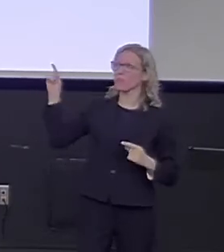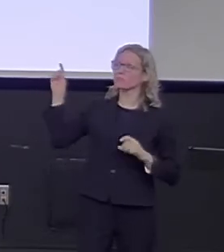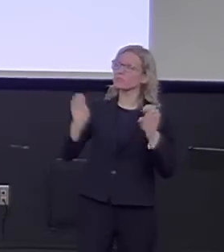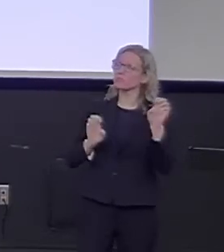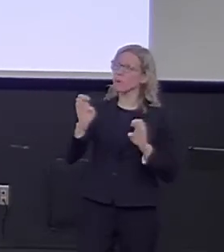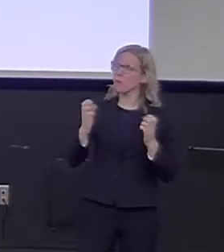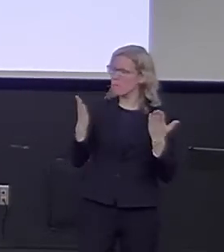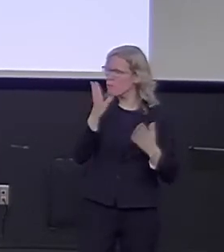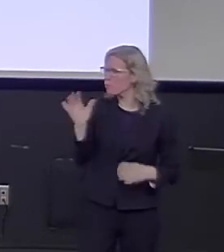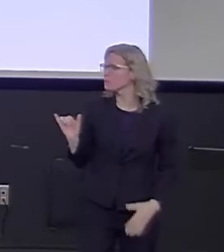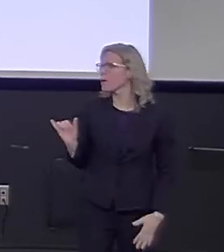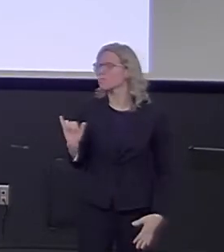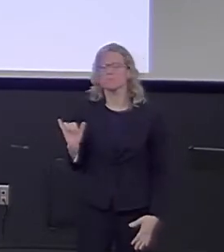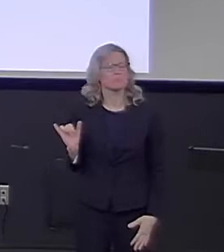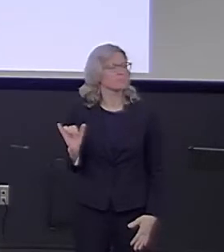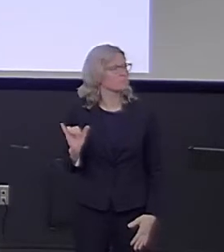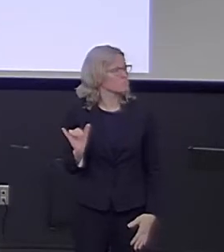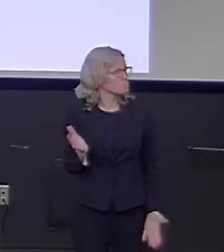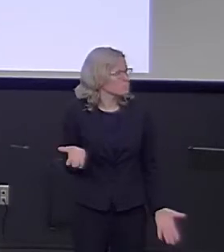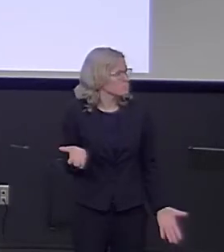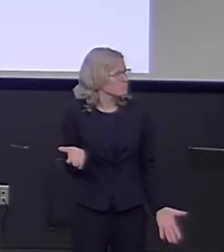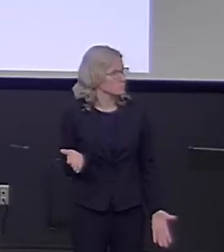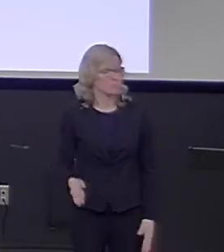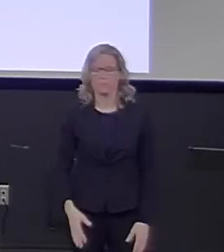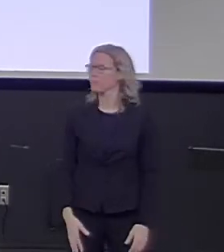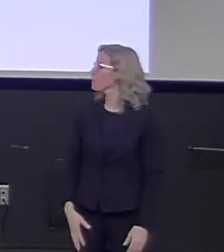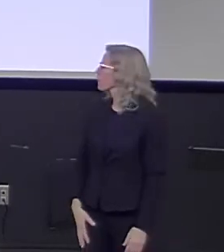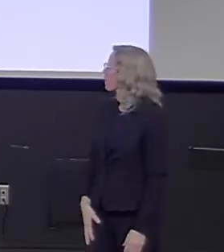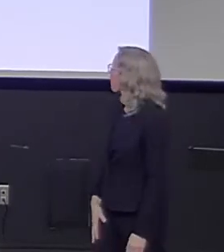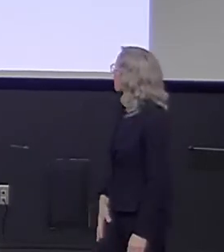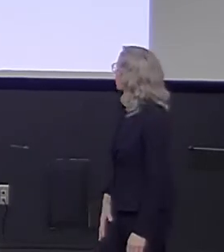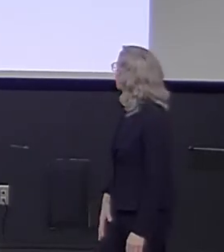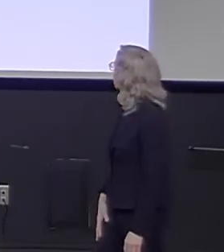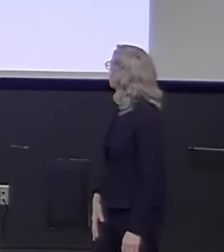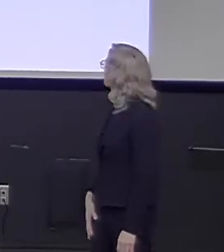between the two conditions. The second likely hypothesis